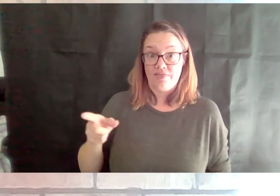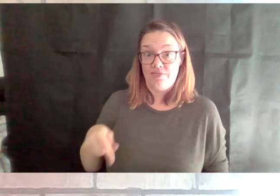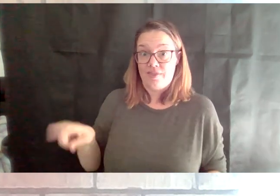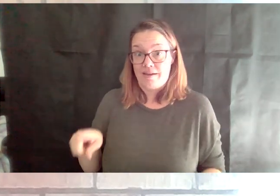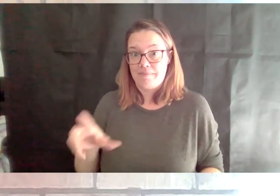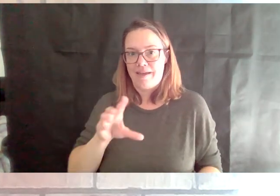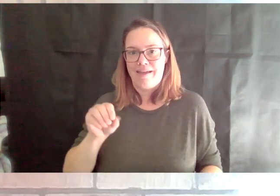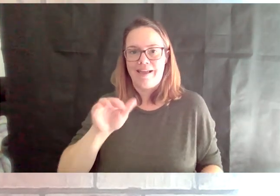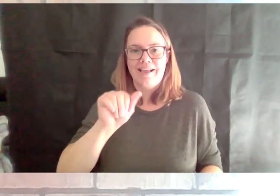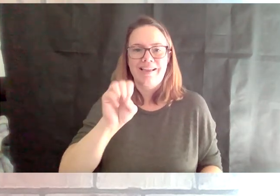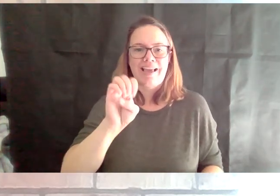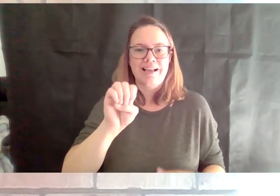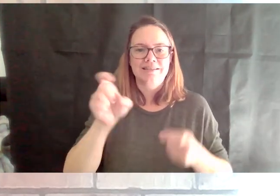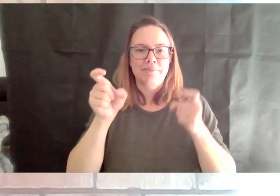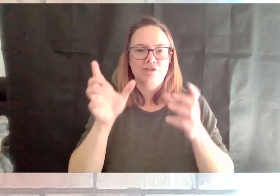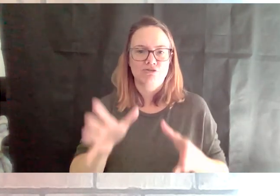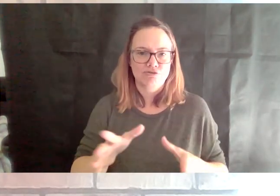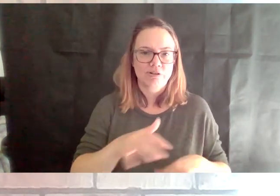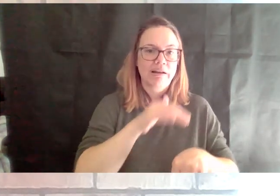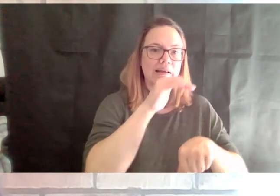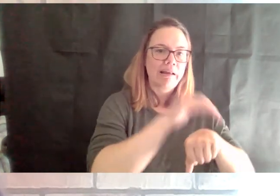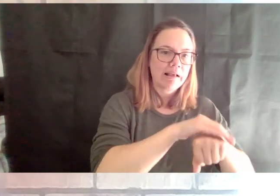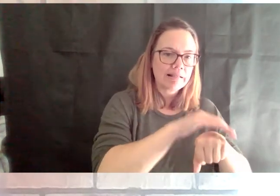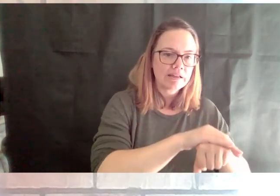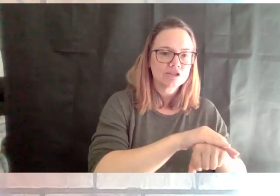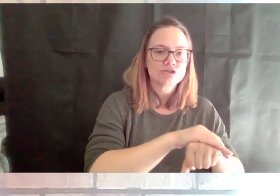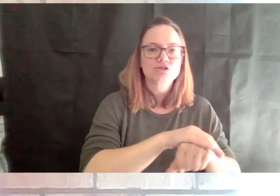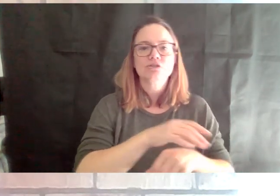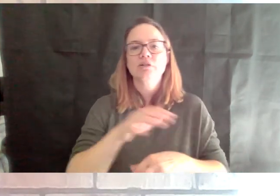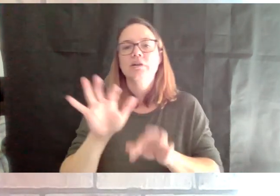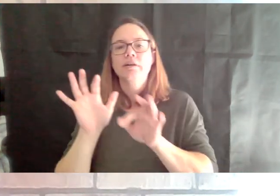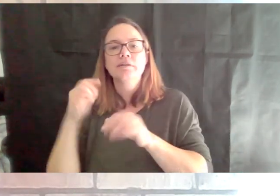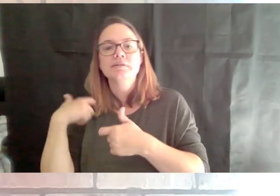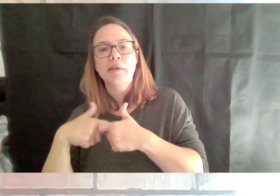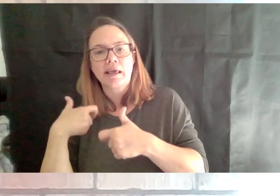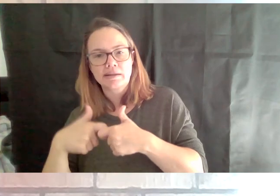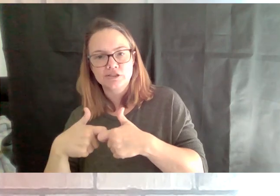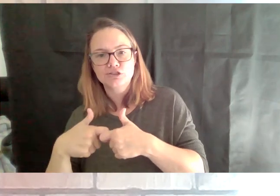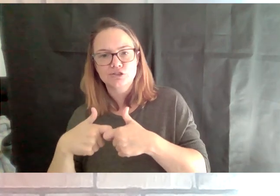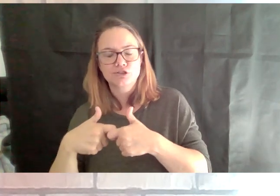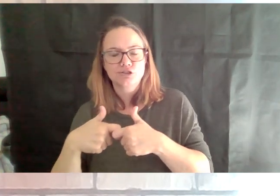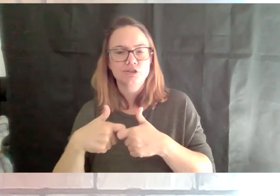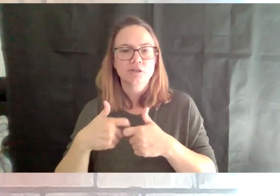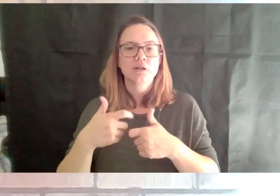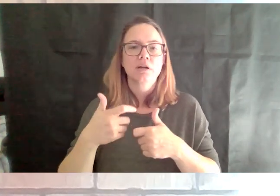manager, from the English language to Spanish, in my case, and that's something that we